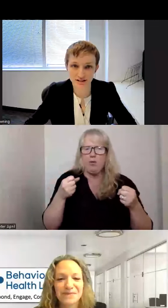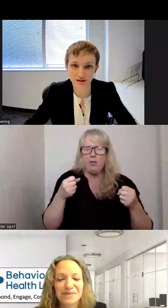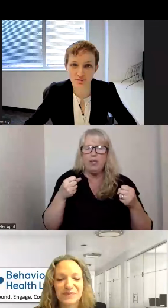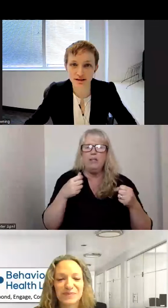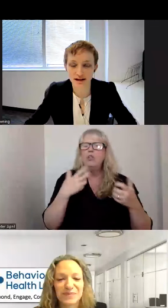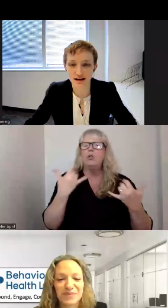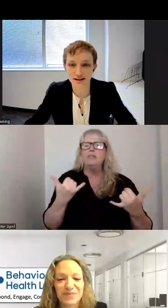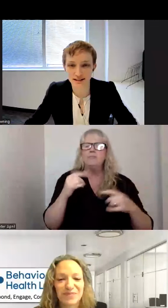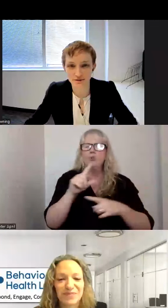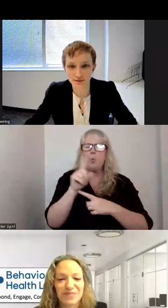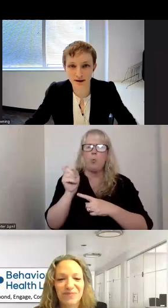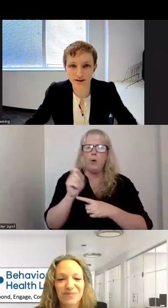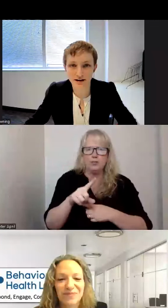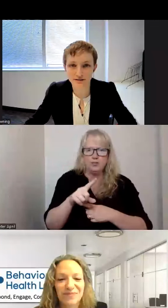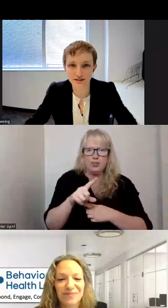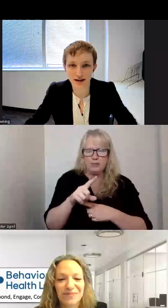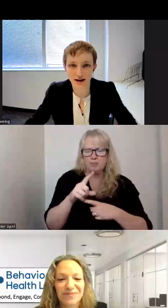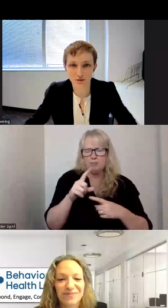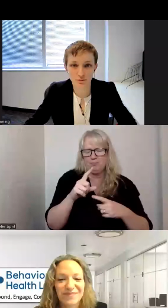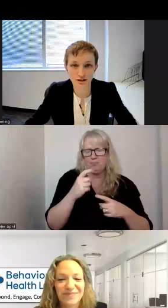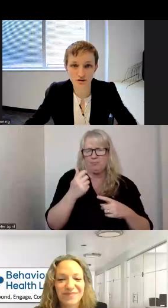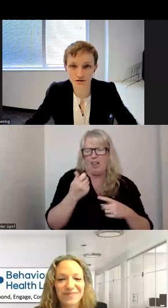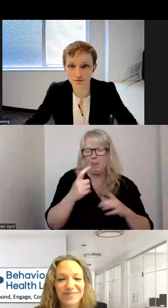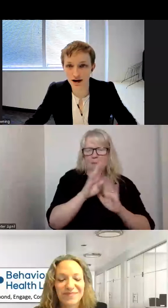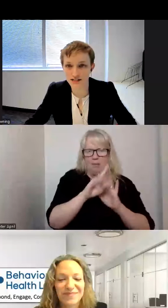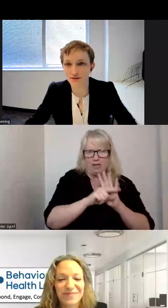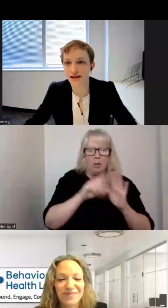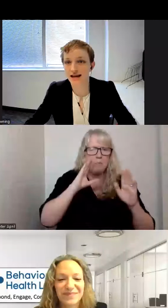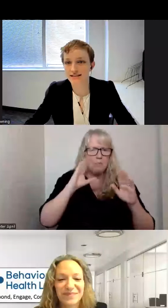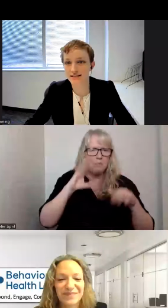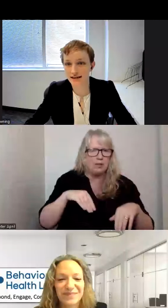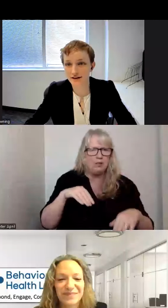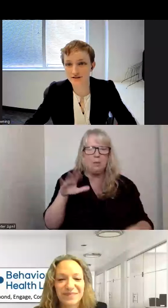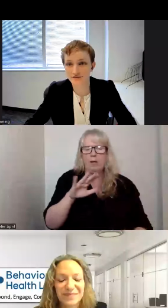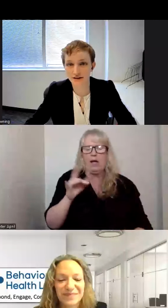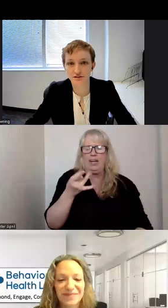AS A LITTLE BIT OF BACKGROUND, WE KNOW THERE ARE 18,000 FEDERAL